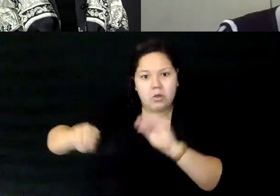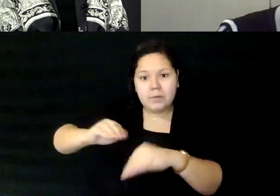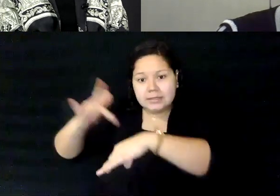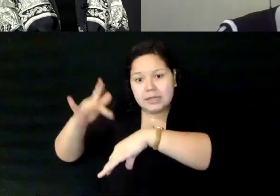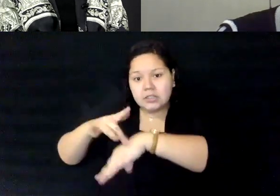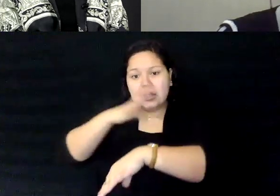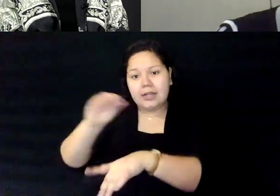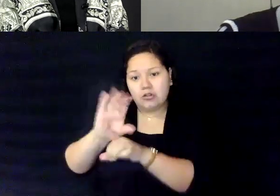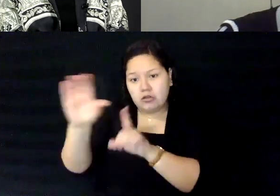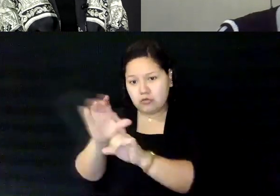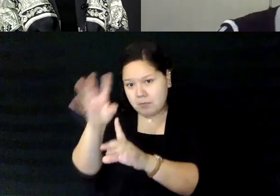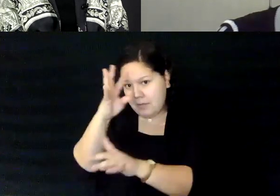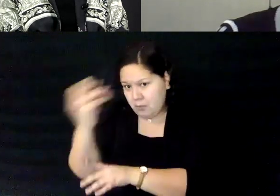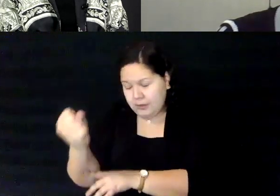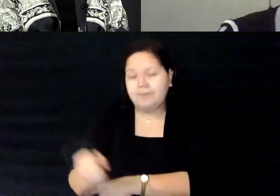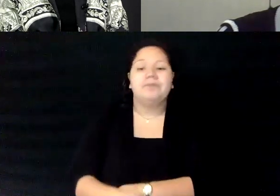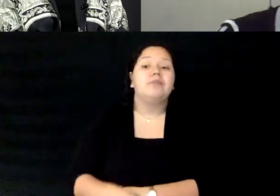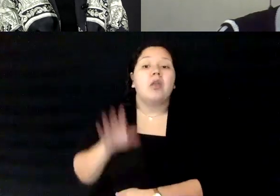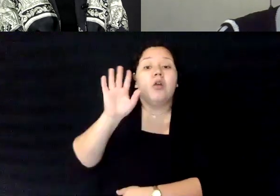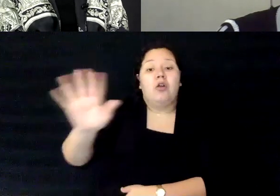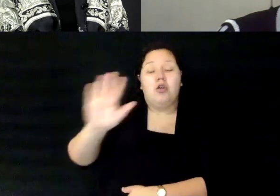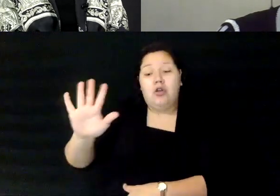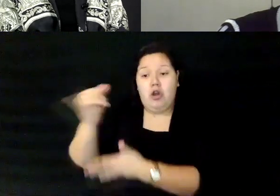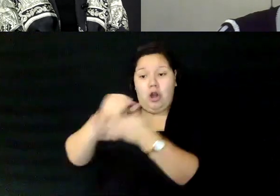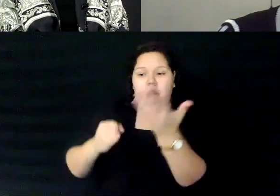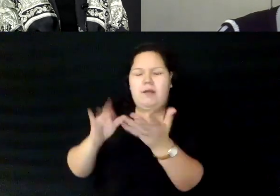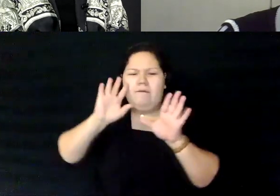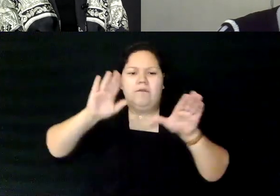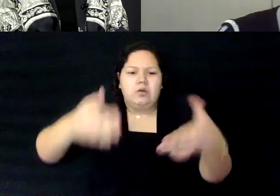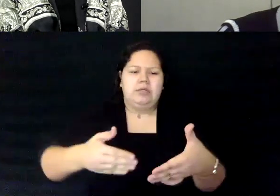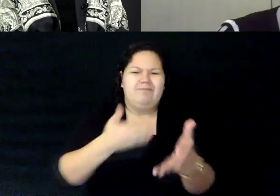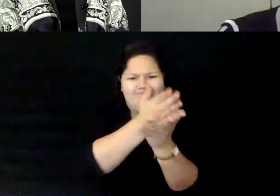As a composer, Kiran's practice centers around multi-channel and spatial arrangements,